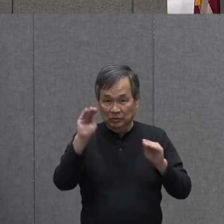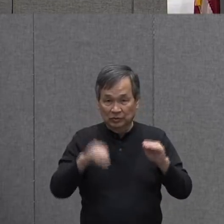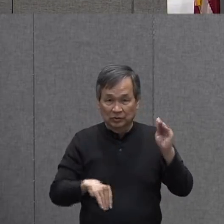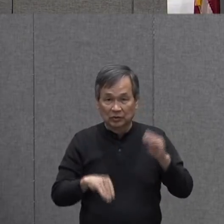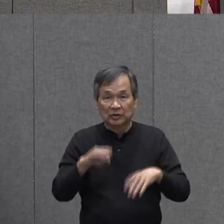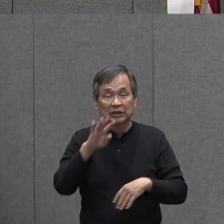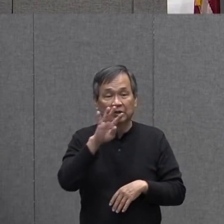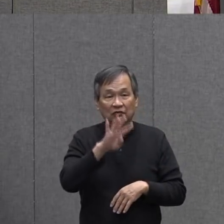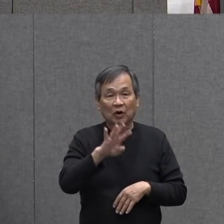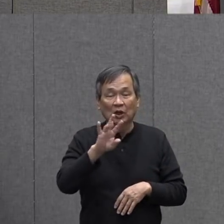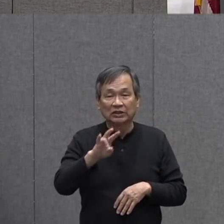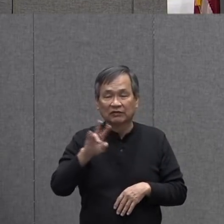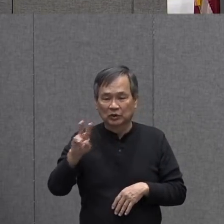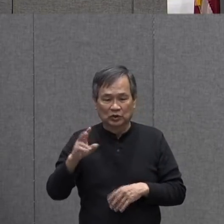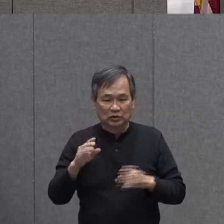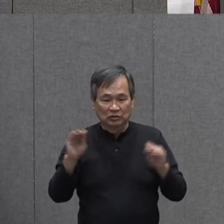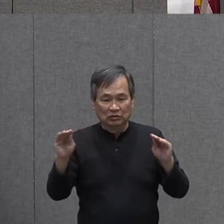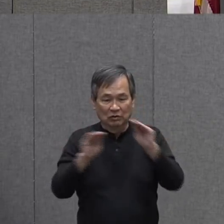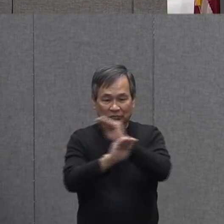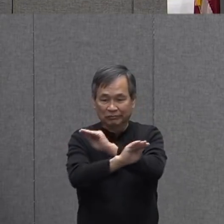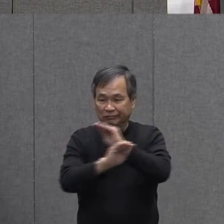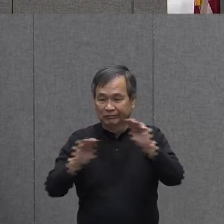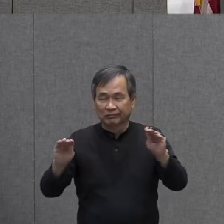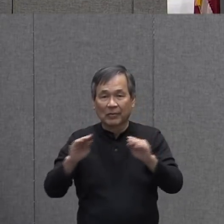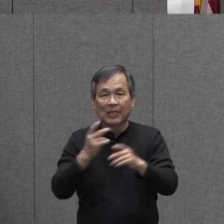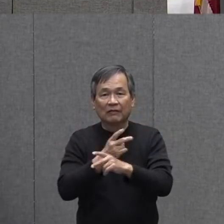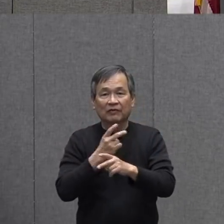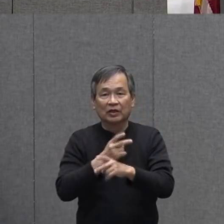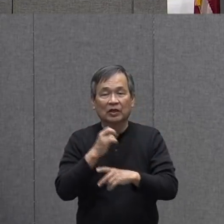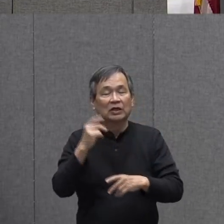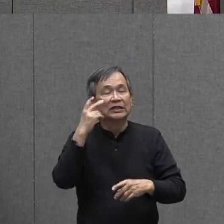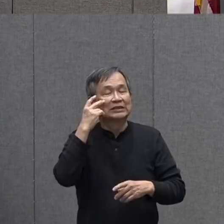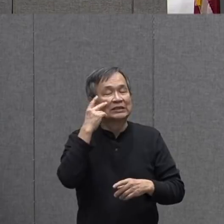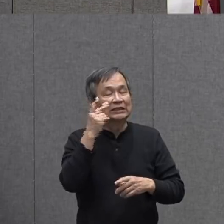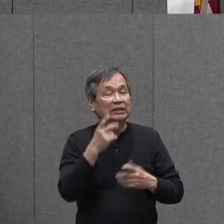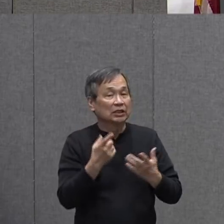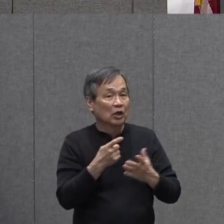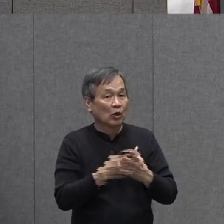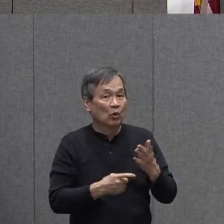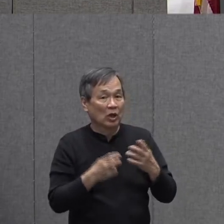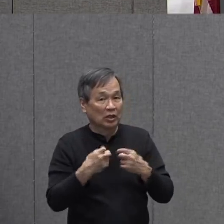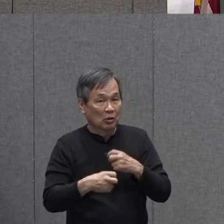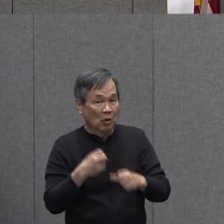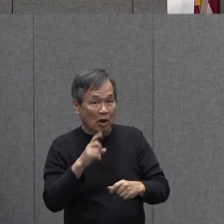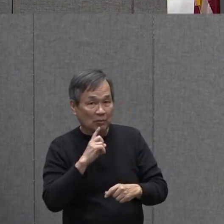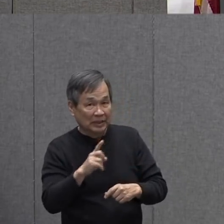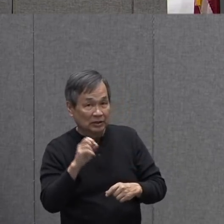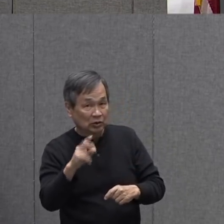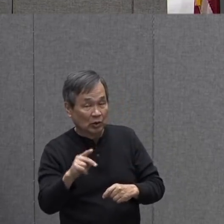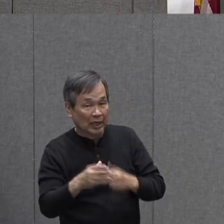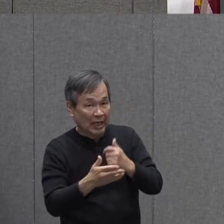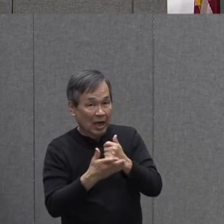and two somehow, some way. So let's read a little further to see if there's more information that helps us out.